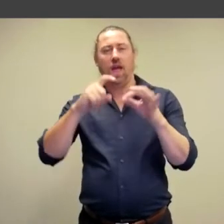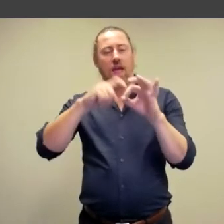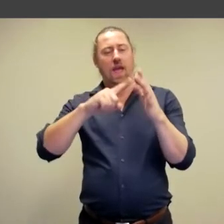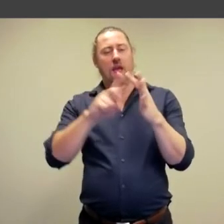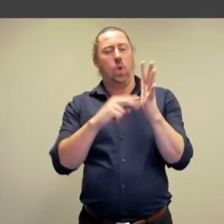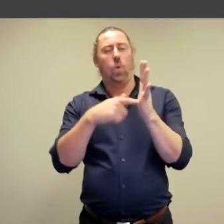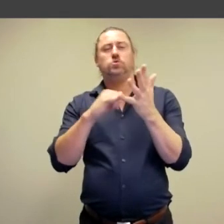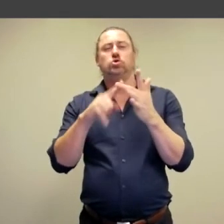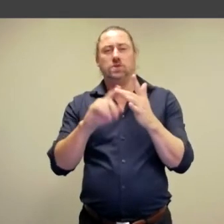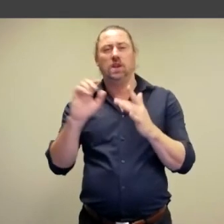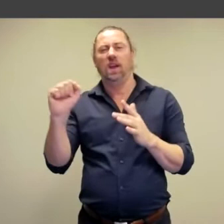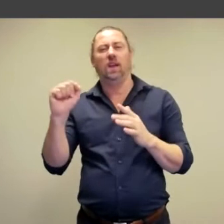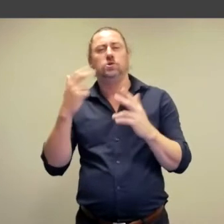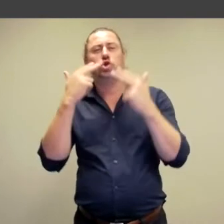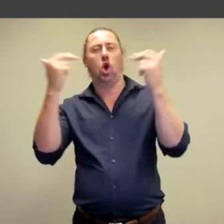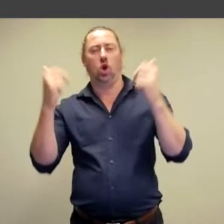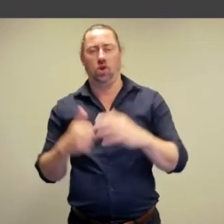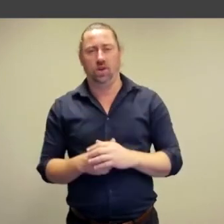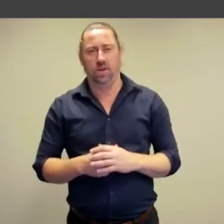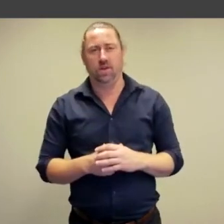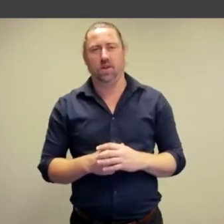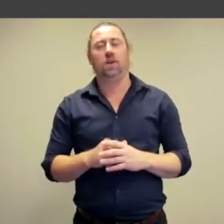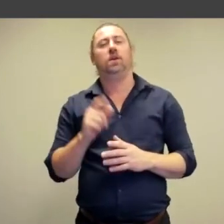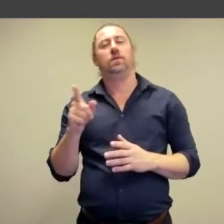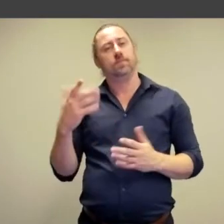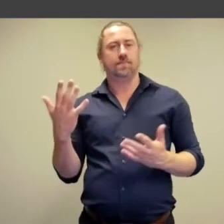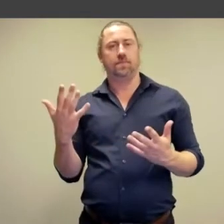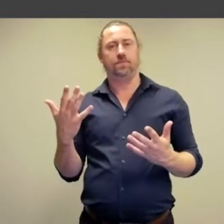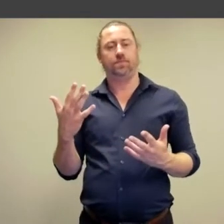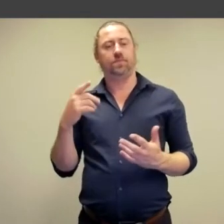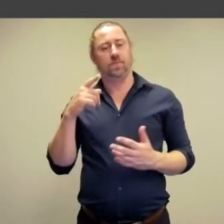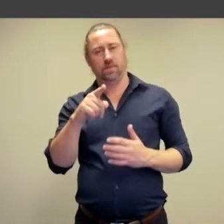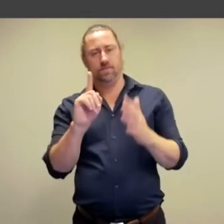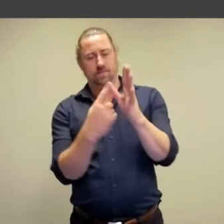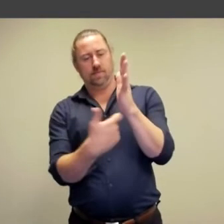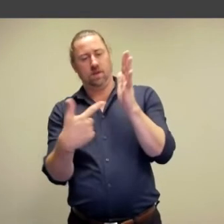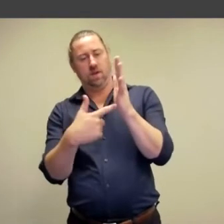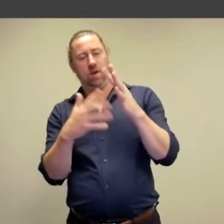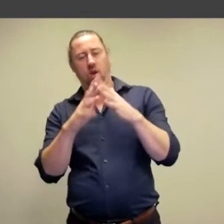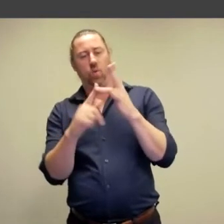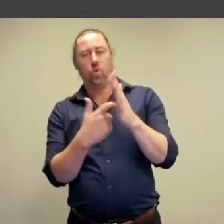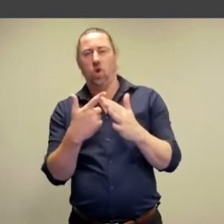song. There's a real joy